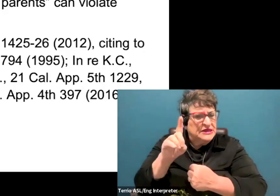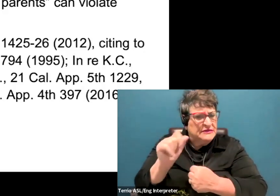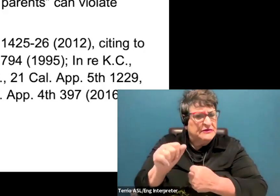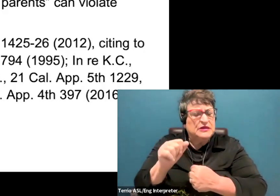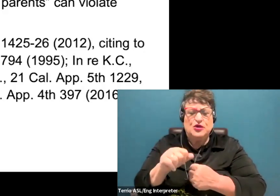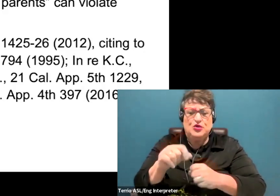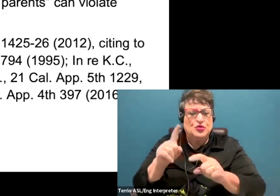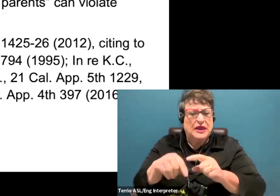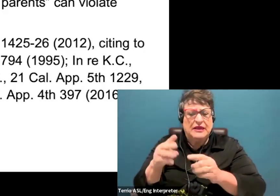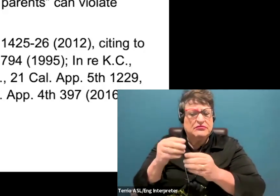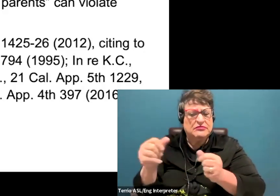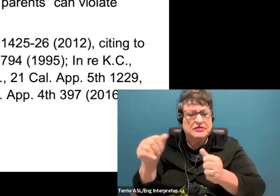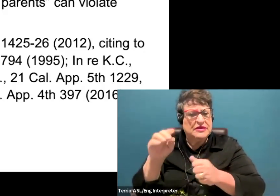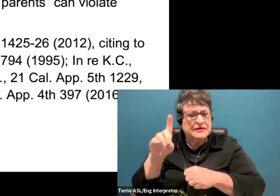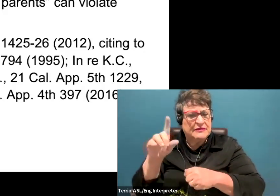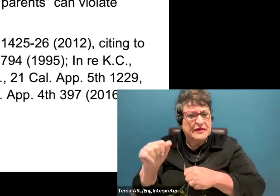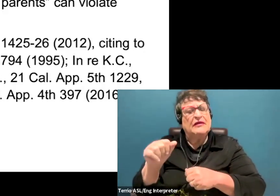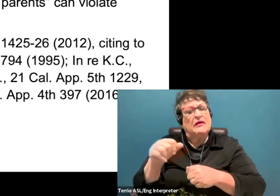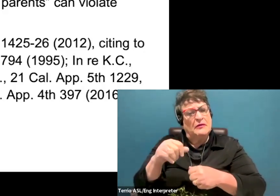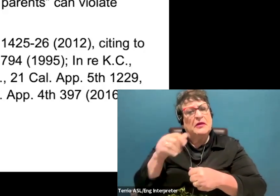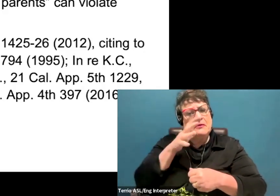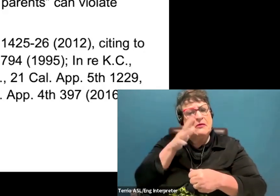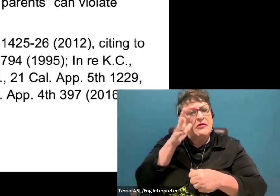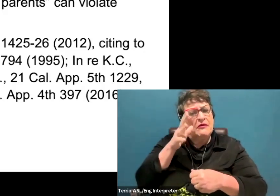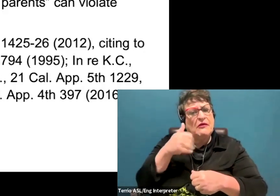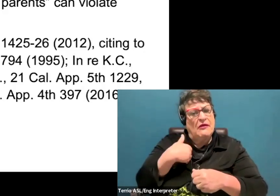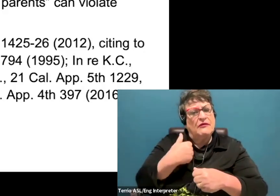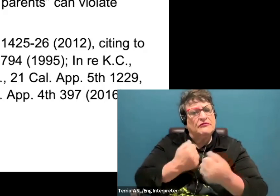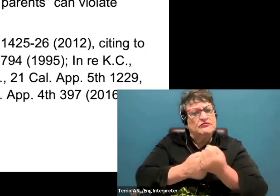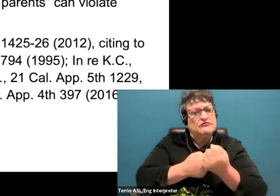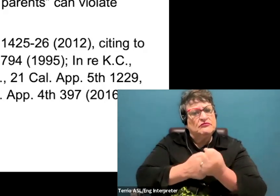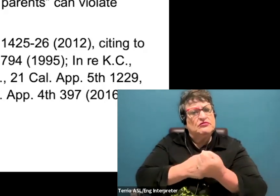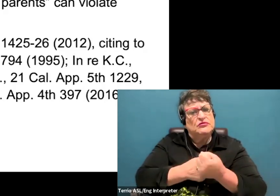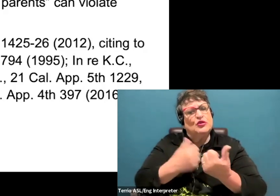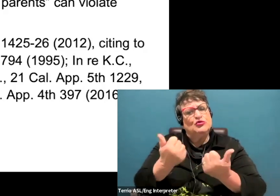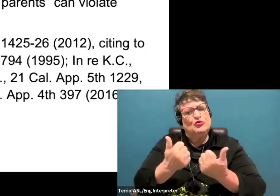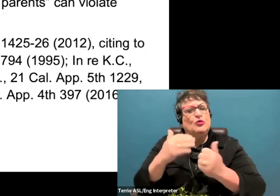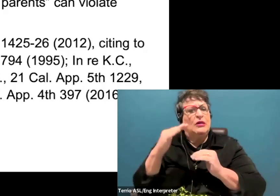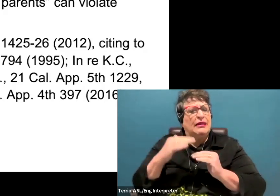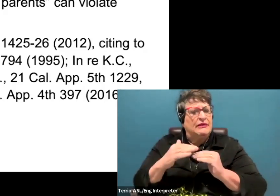You need to make sure that the parent's given enough support to mitigate that risk. That's what the focus is.